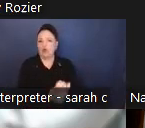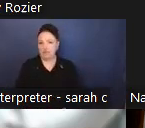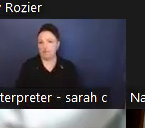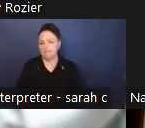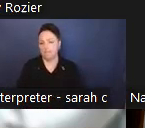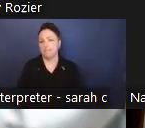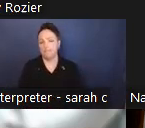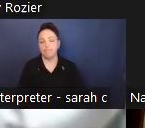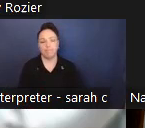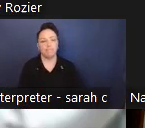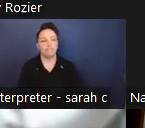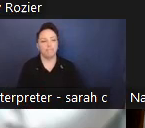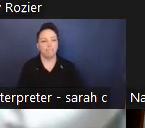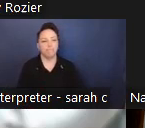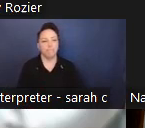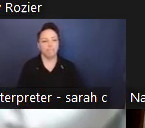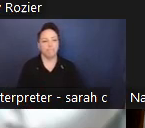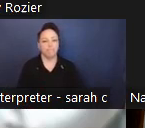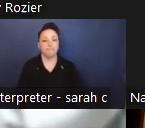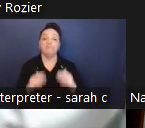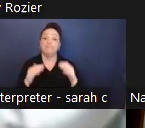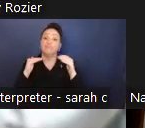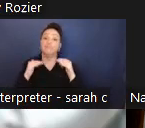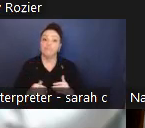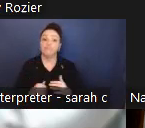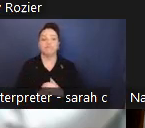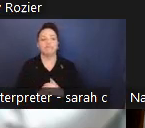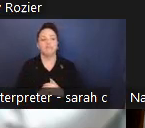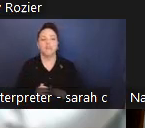Also we're working in partnership to develop data and reporting